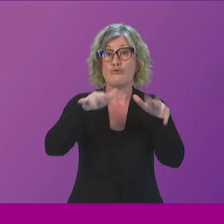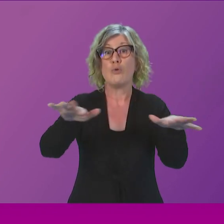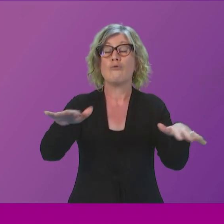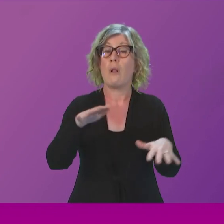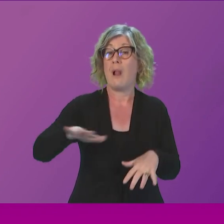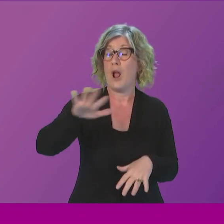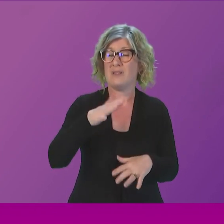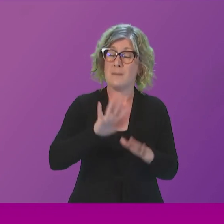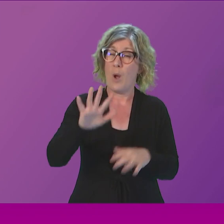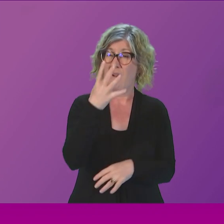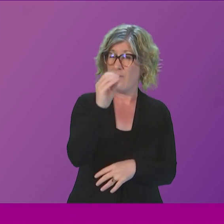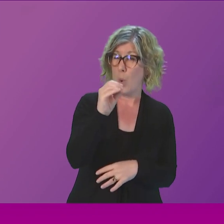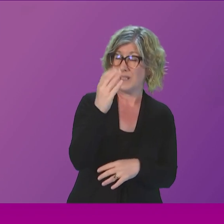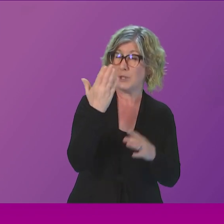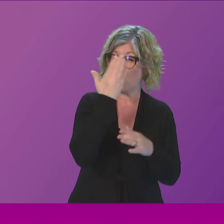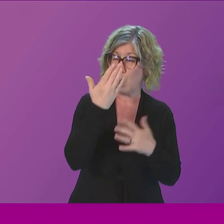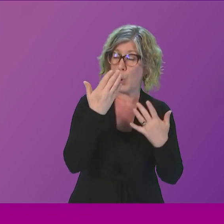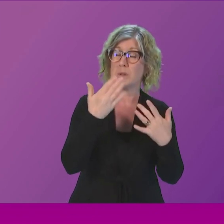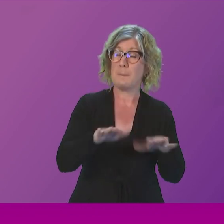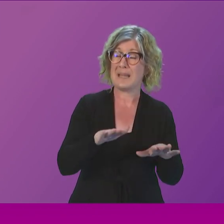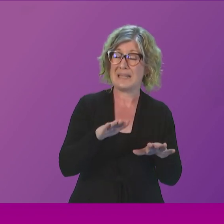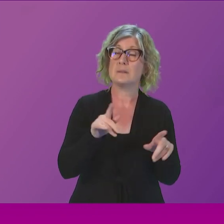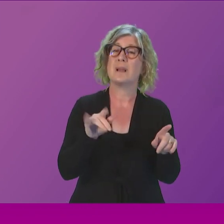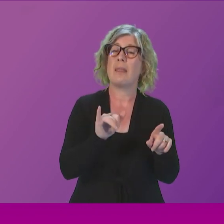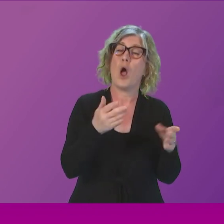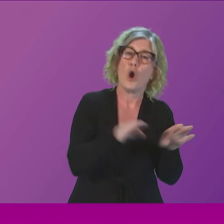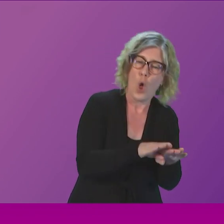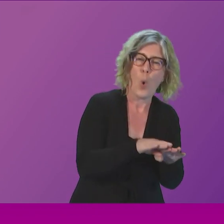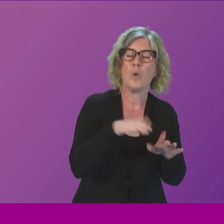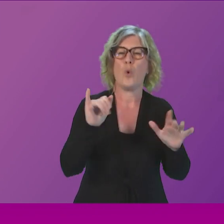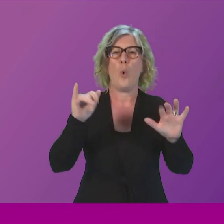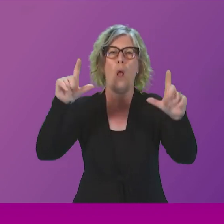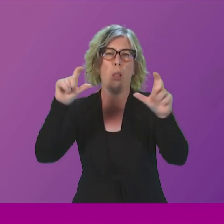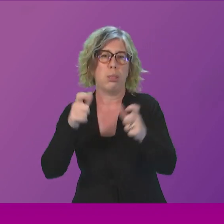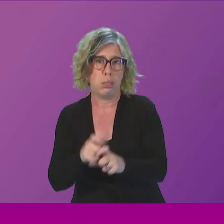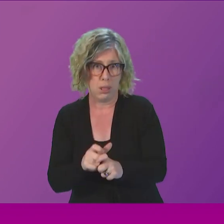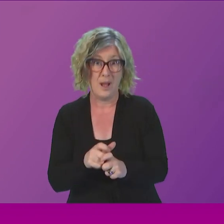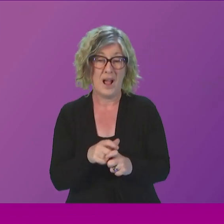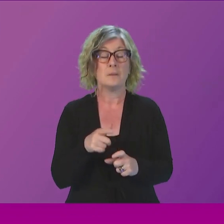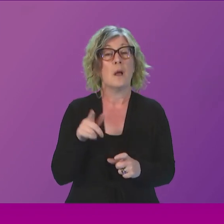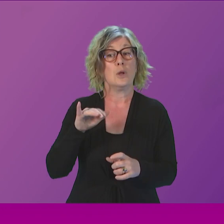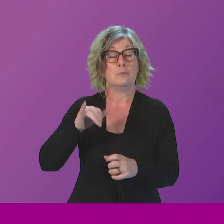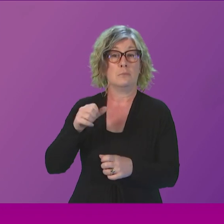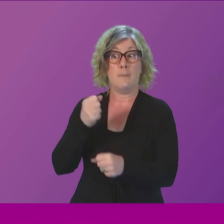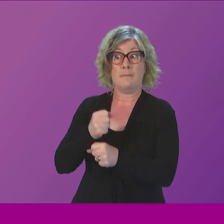in recent years. Colleagues across all parties in the Parliament have described that number as alarming and